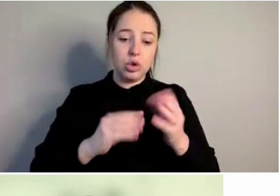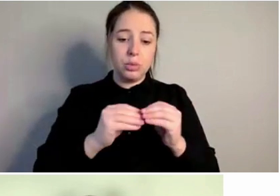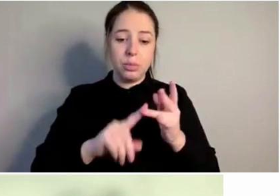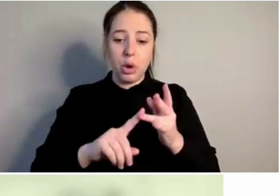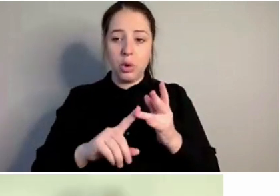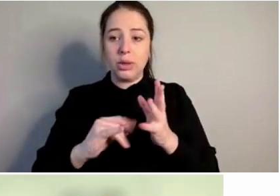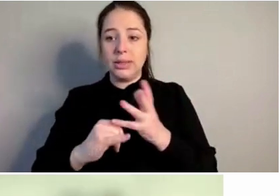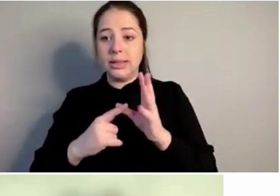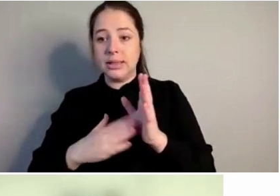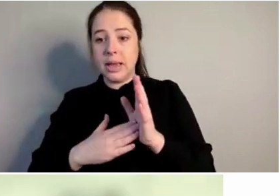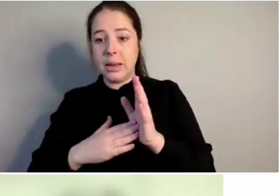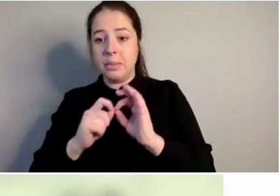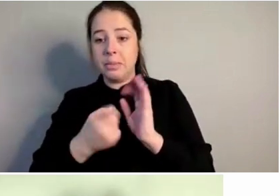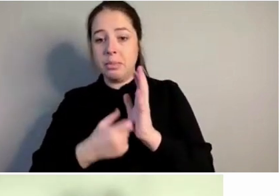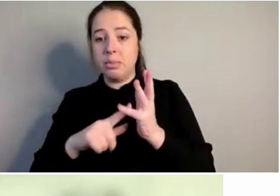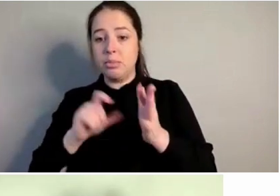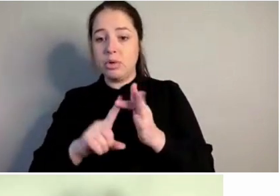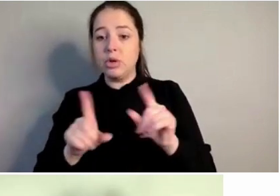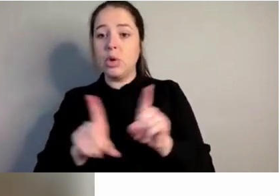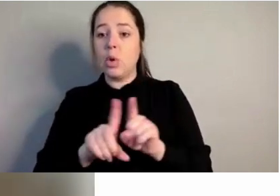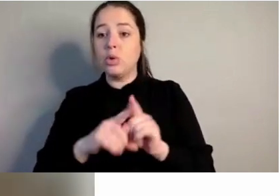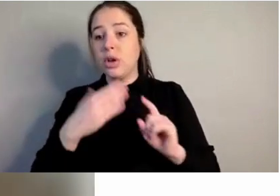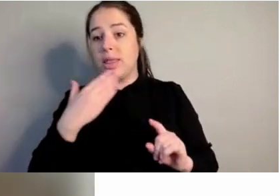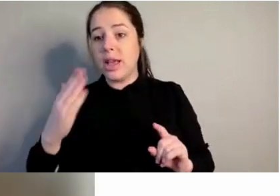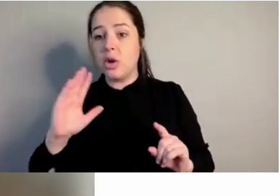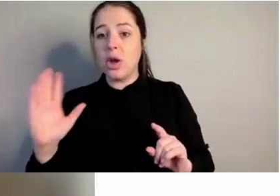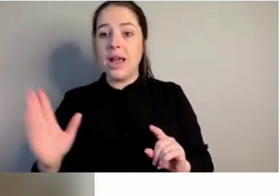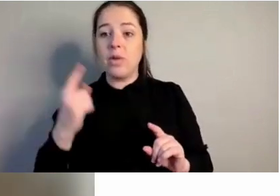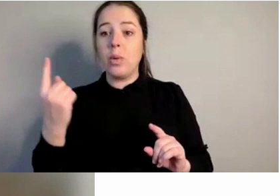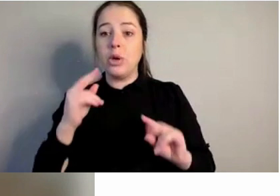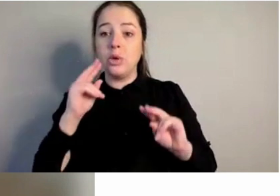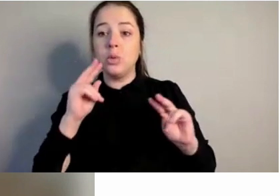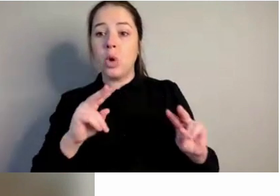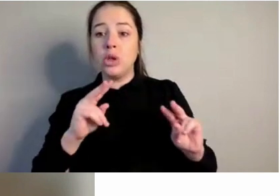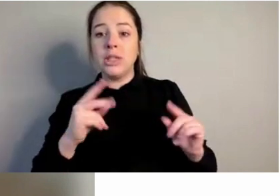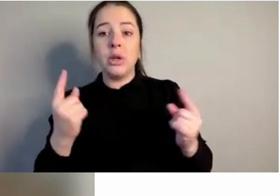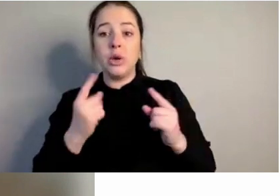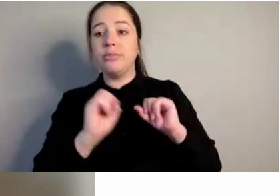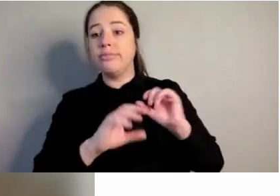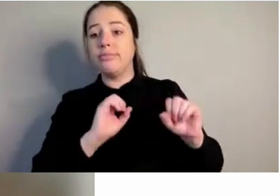I would also like to thank everyone who's watching and has contributed questions or just by following along